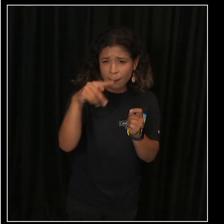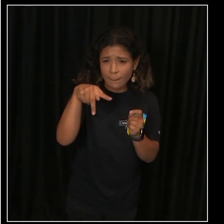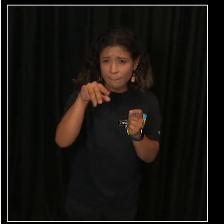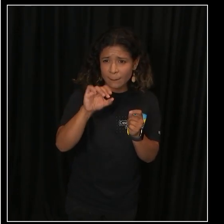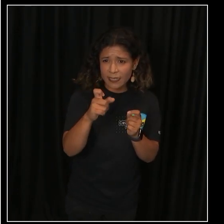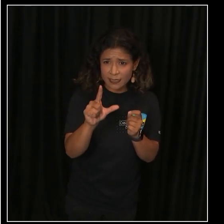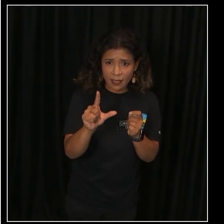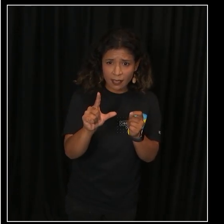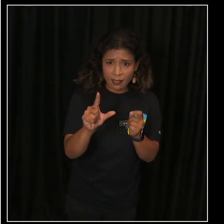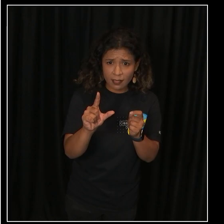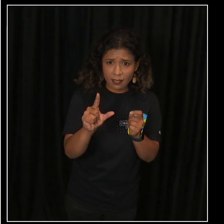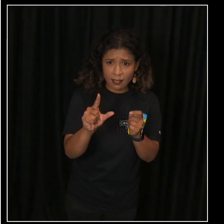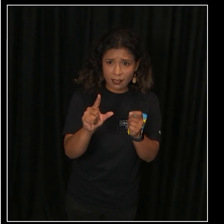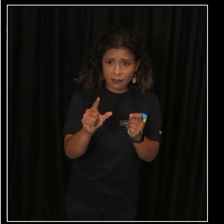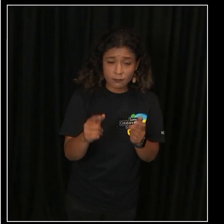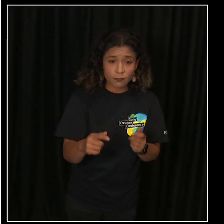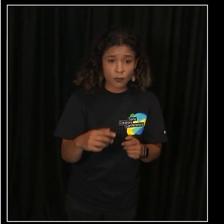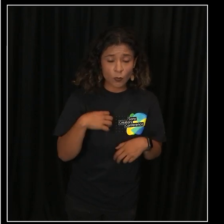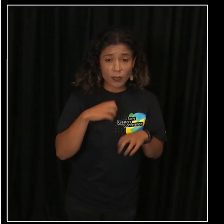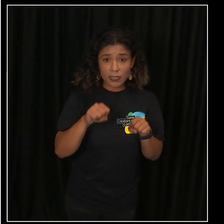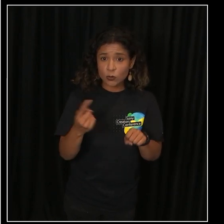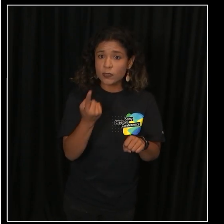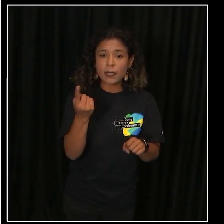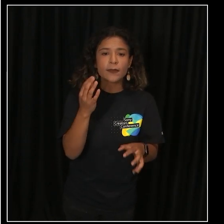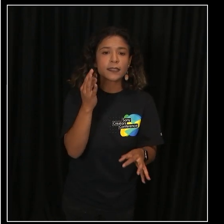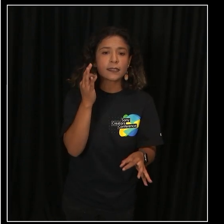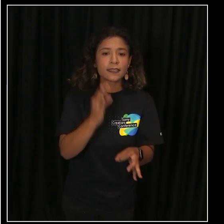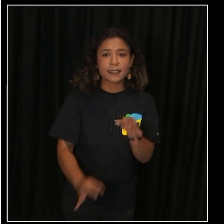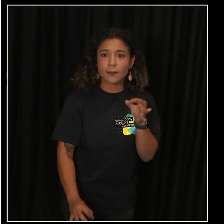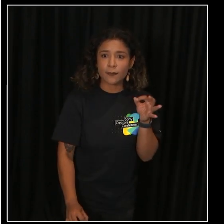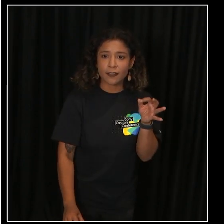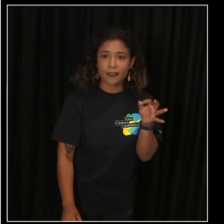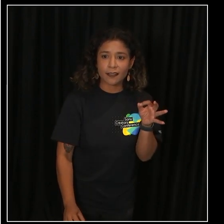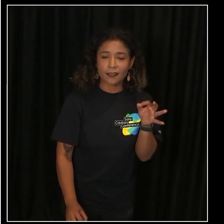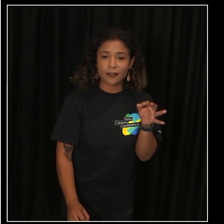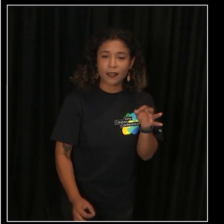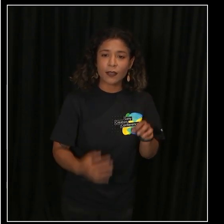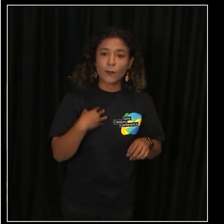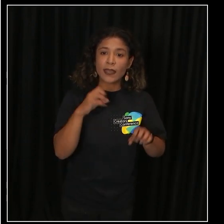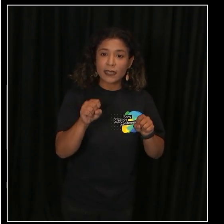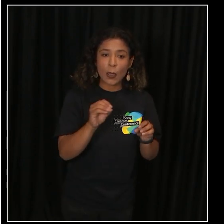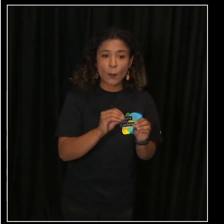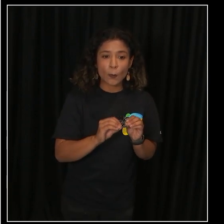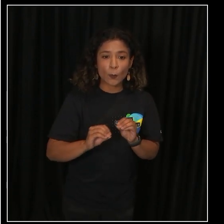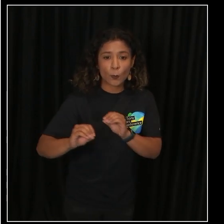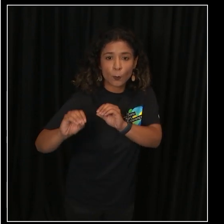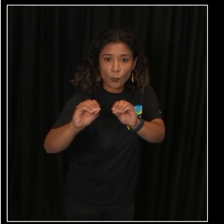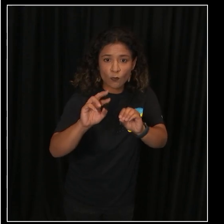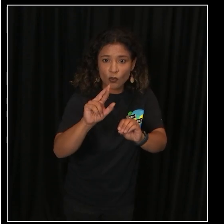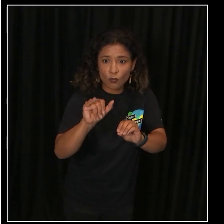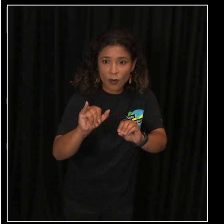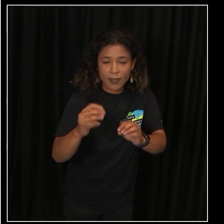Well, we can do something very, very simple, and that is we can move the raise to match.